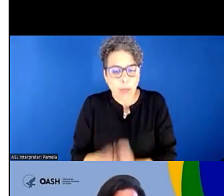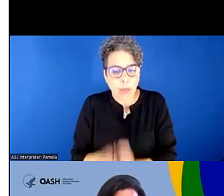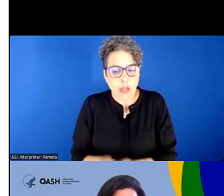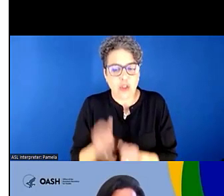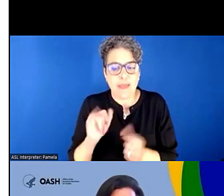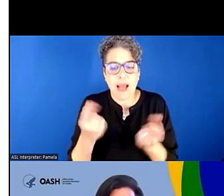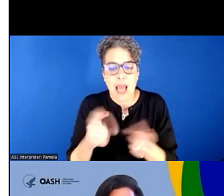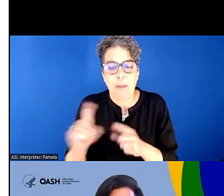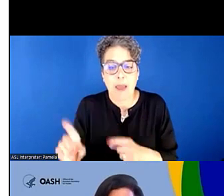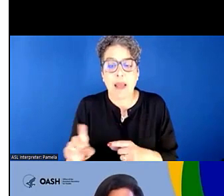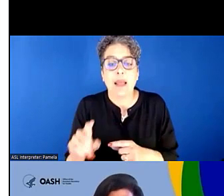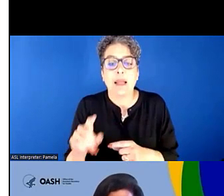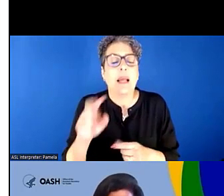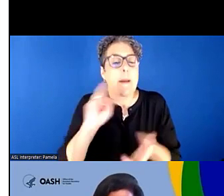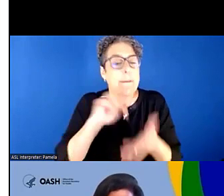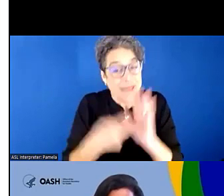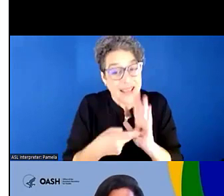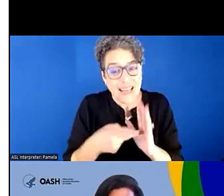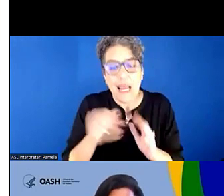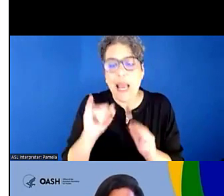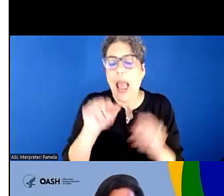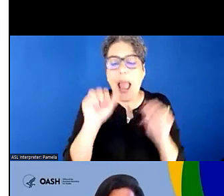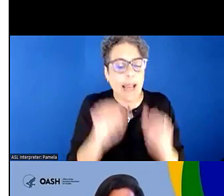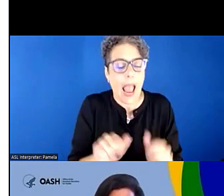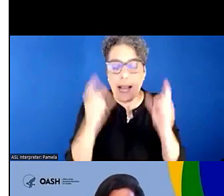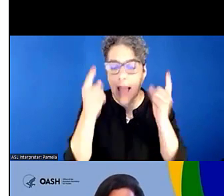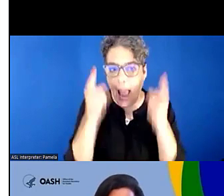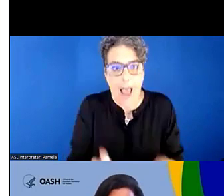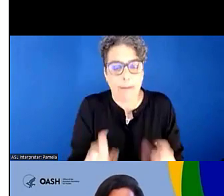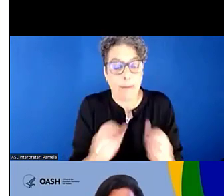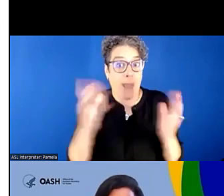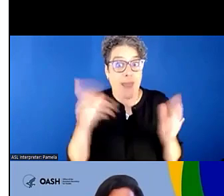If you don't pay attention, you can actually ..